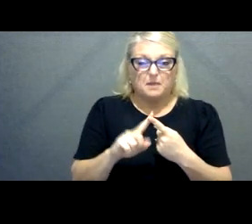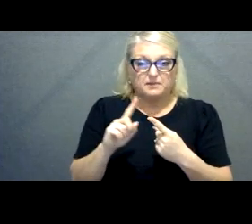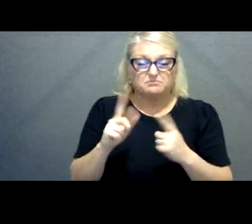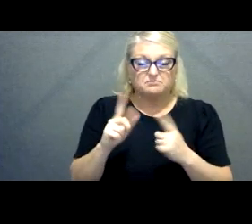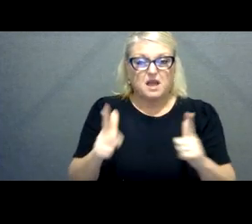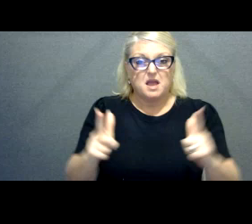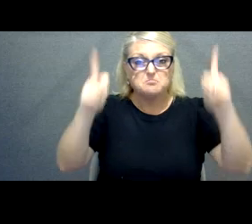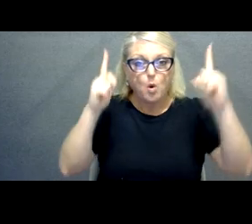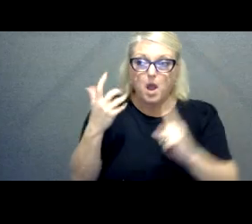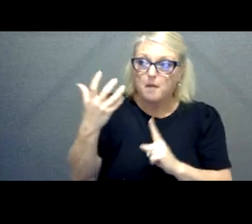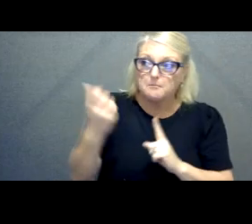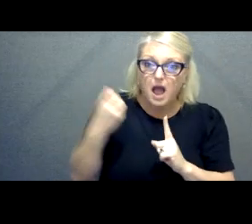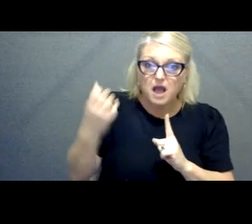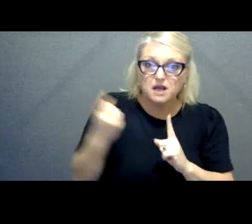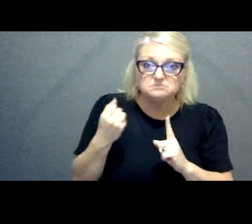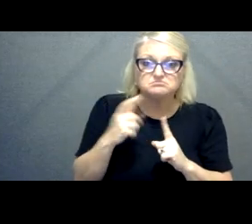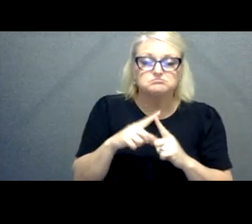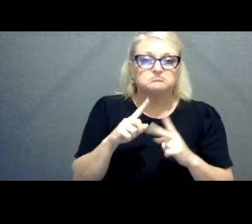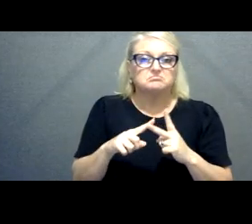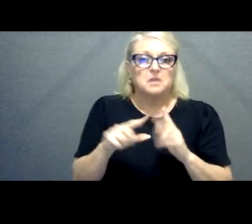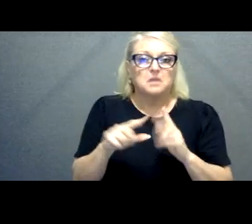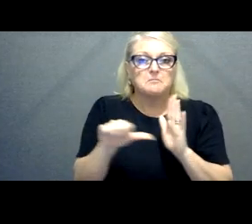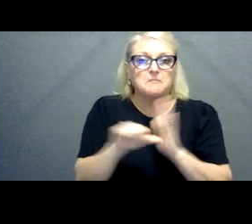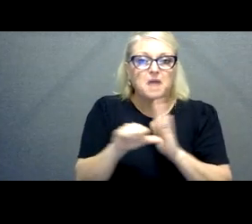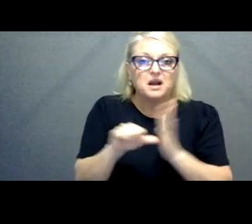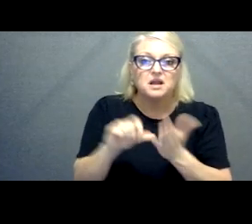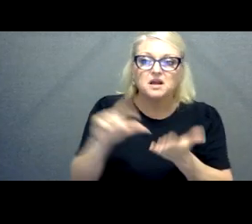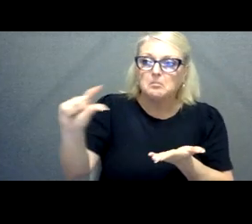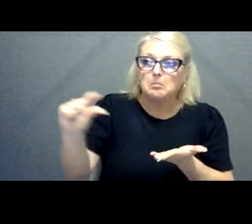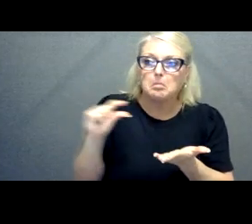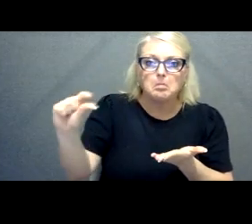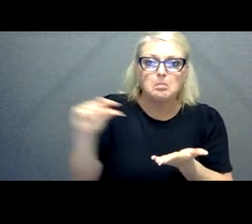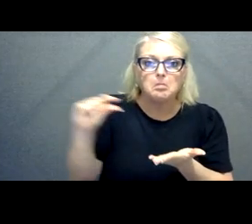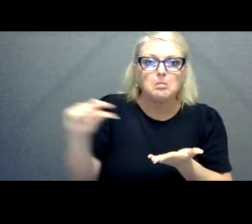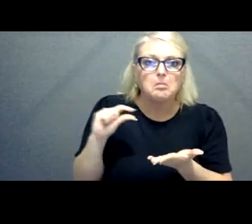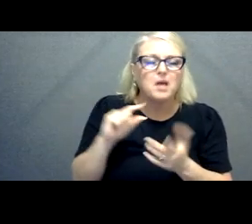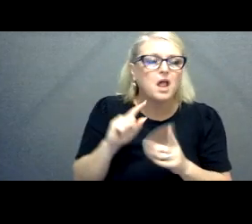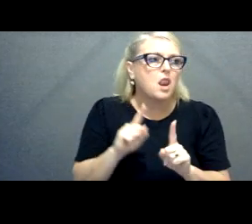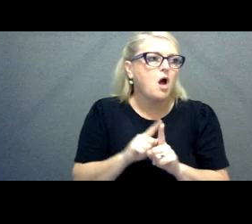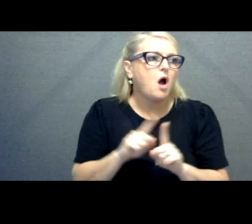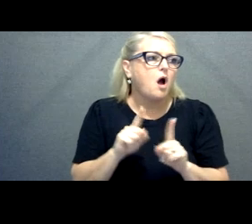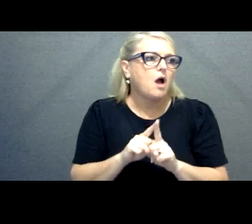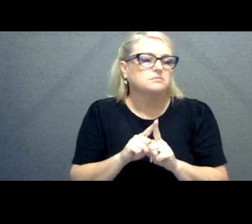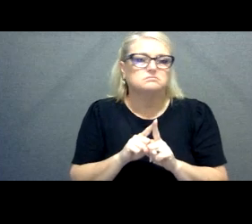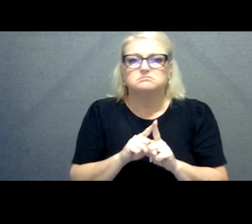money that the client receives from other sources so if you know from from an investment point of